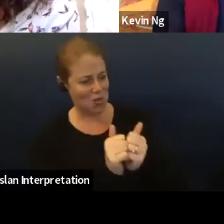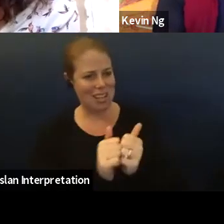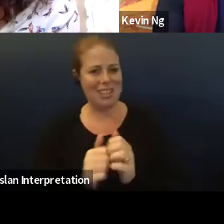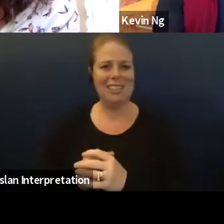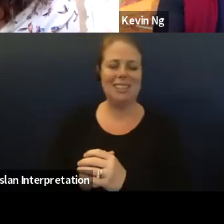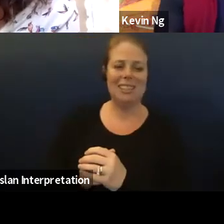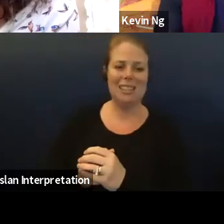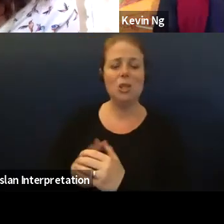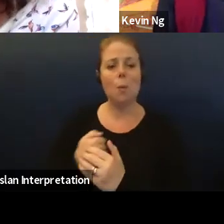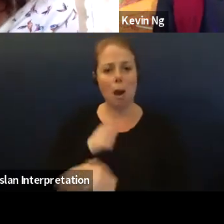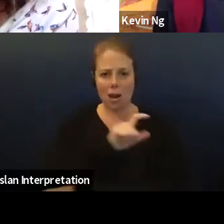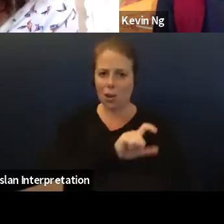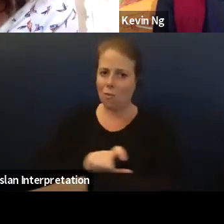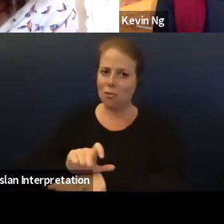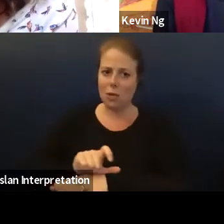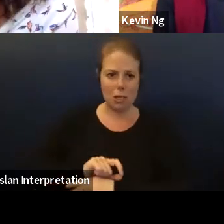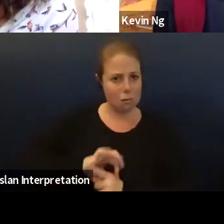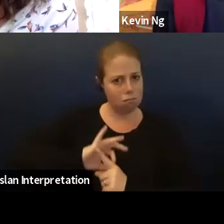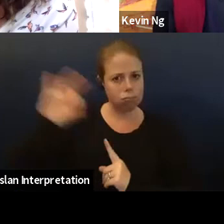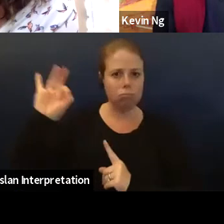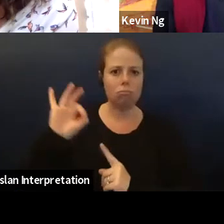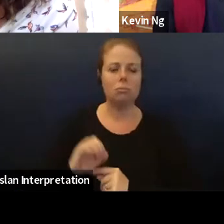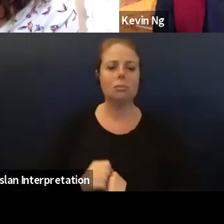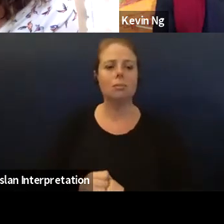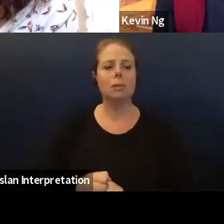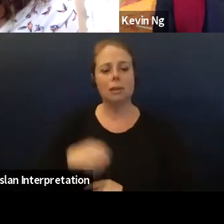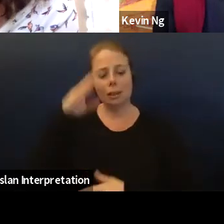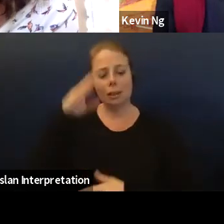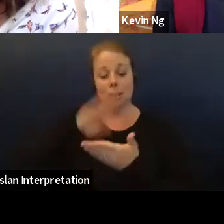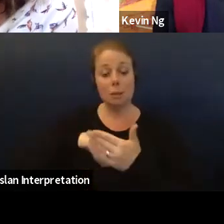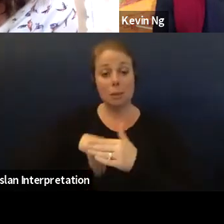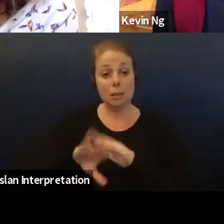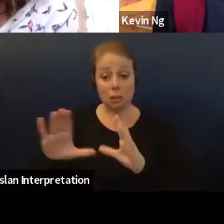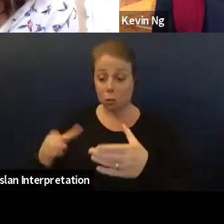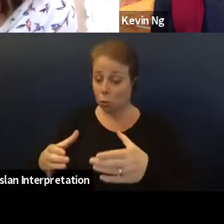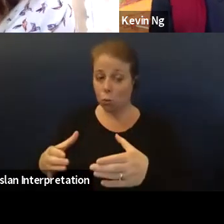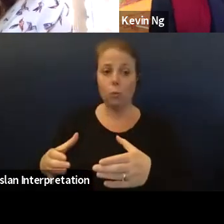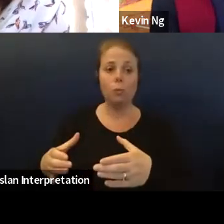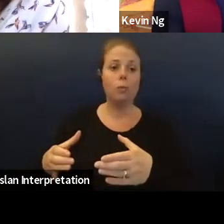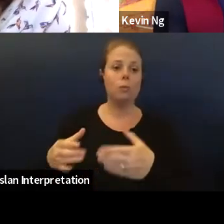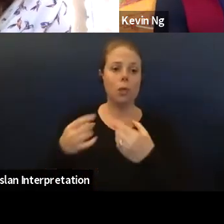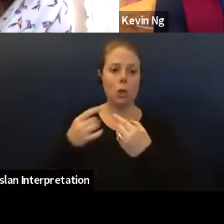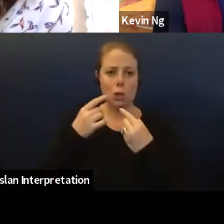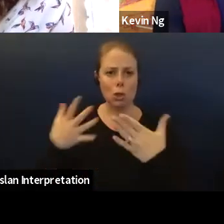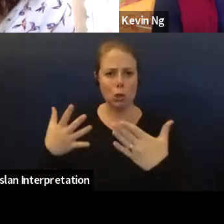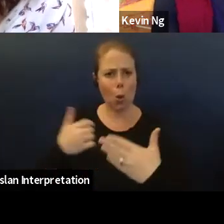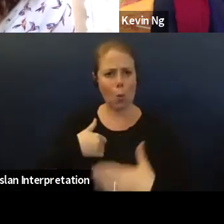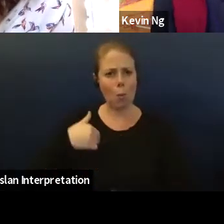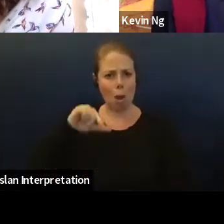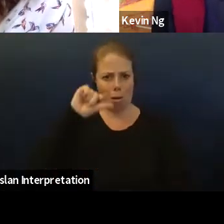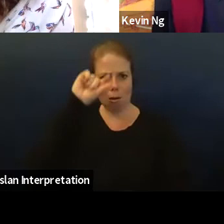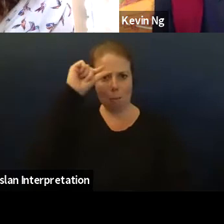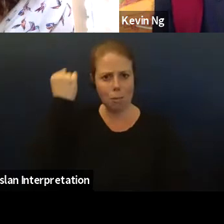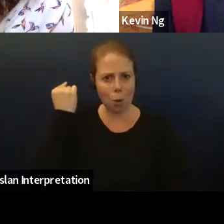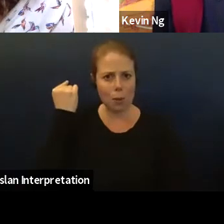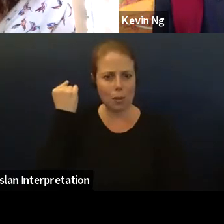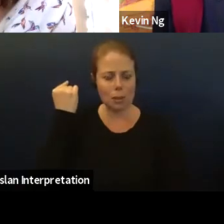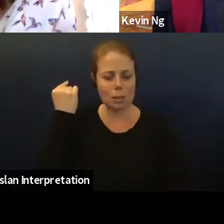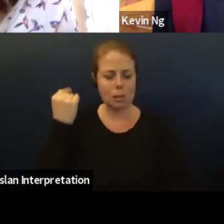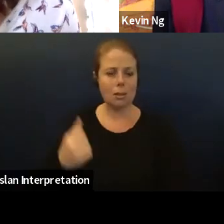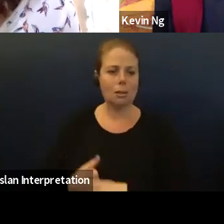I think the experience in the room's revealed my purpose that I wasn't revealing to myself.